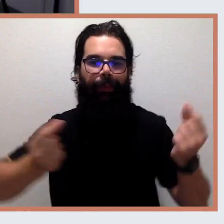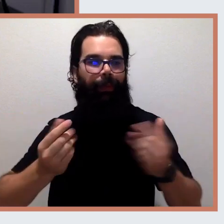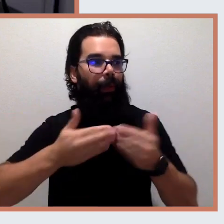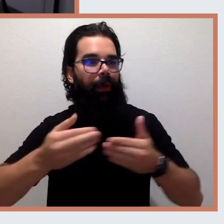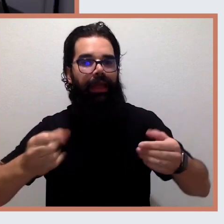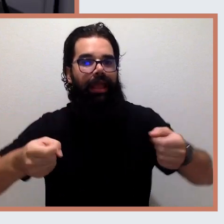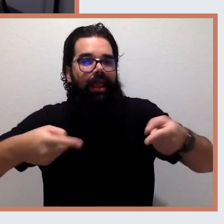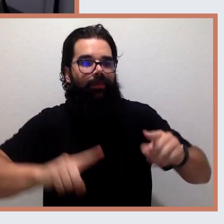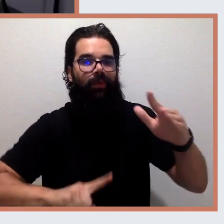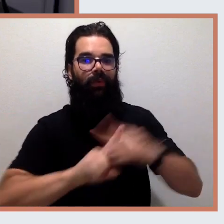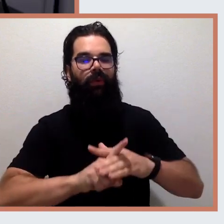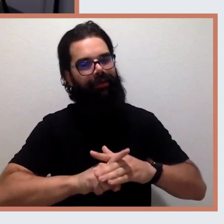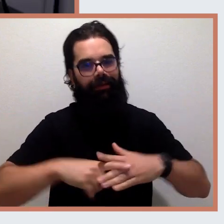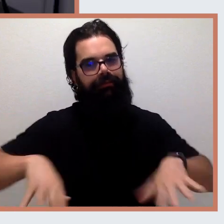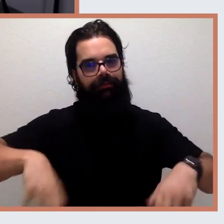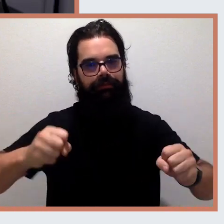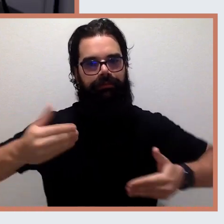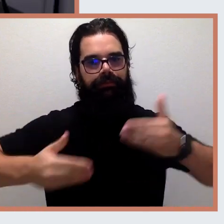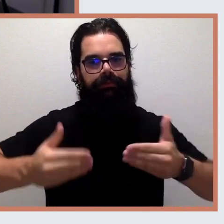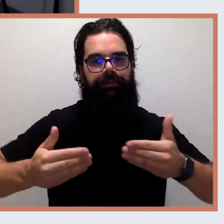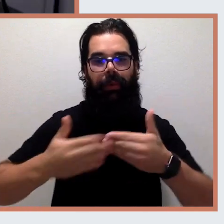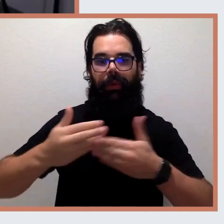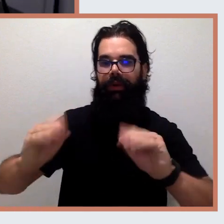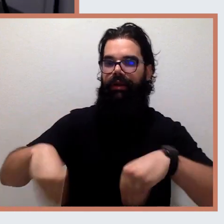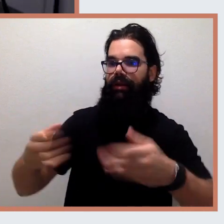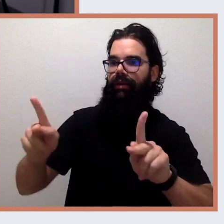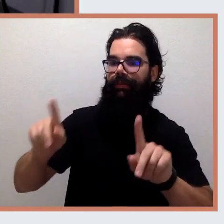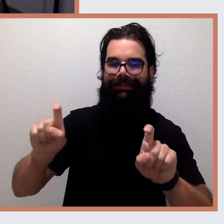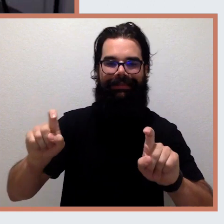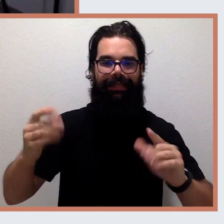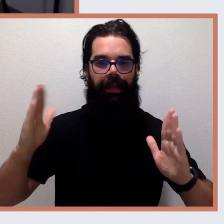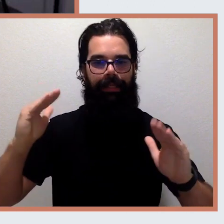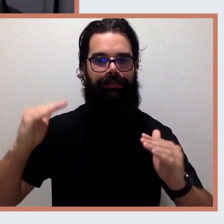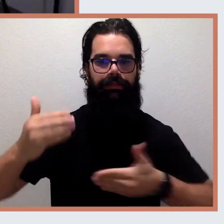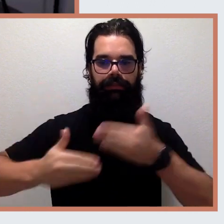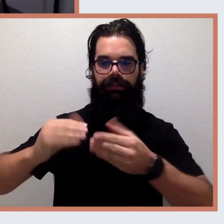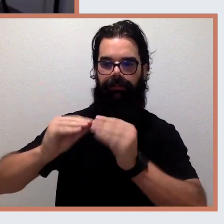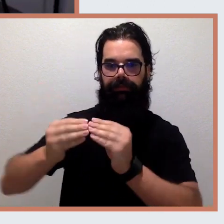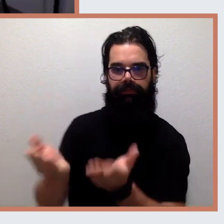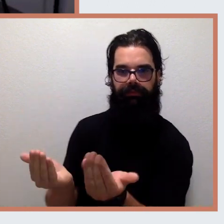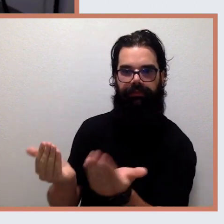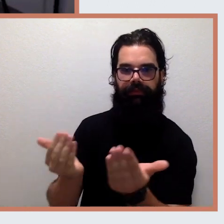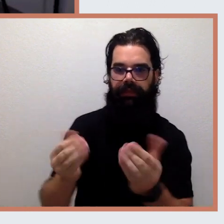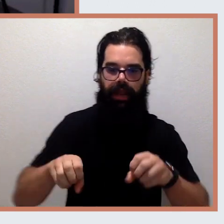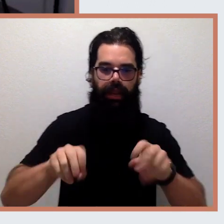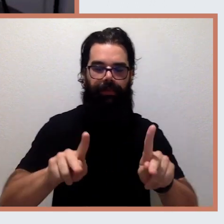to include as much as we can when it comes to people that aren't necessarily given the high number